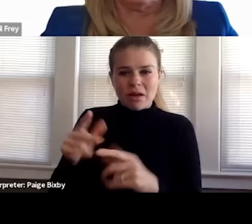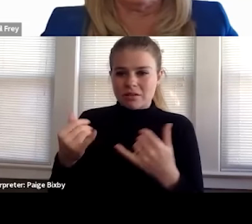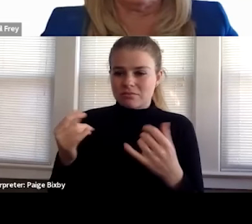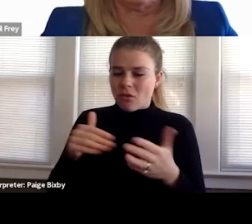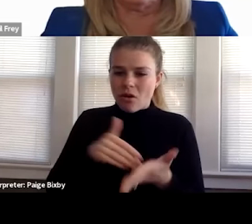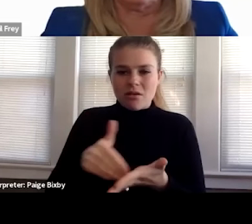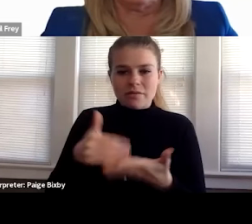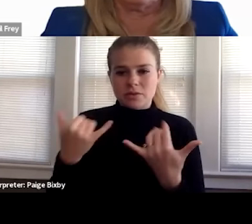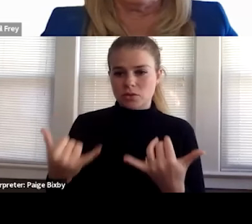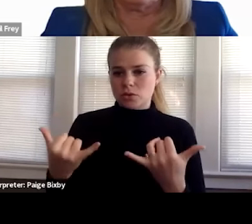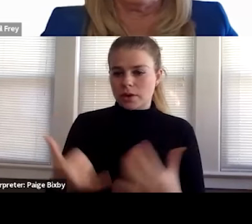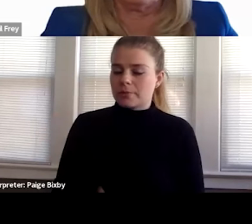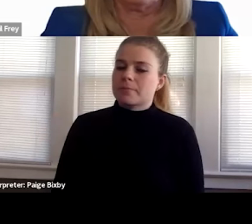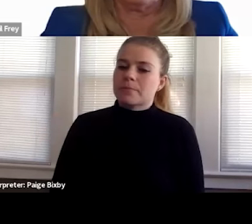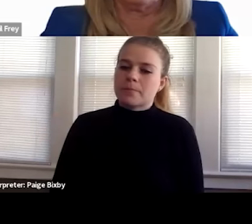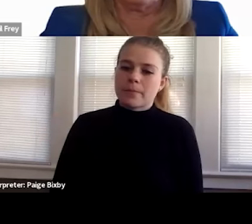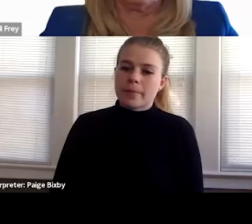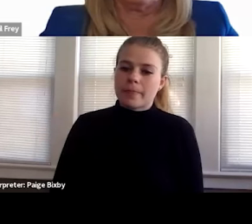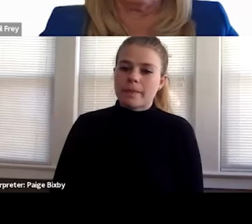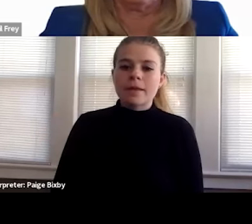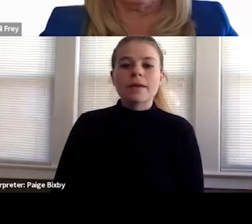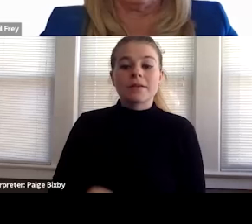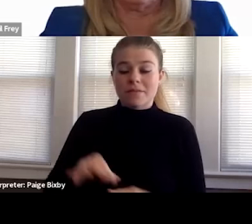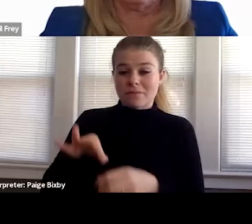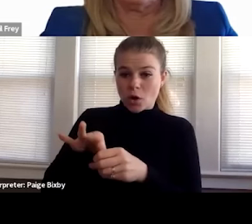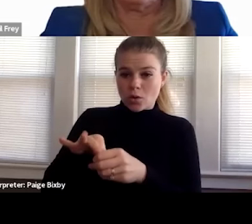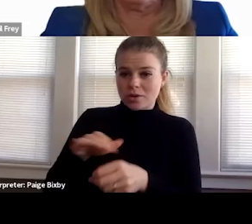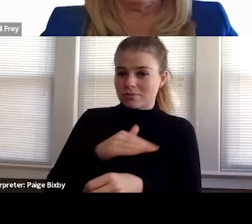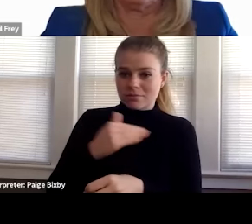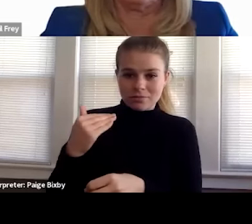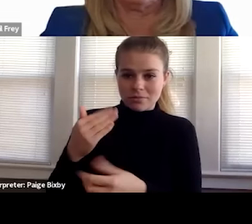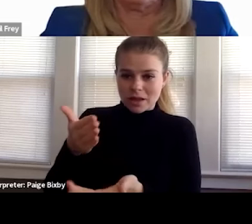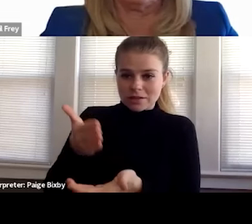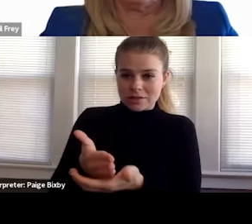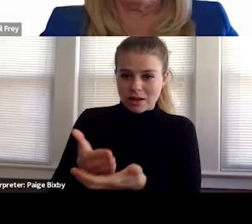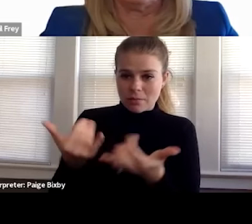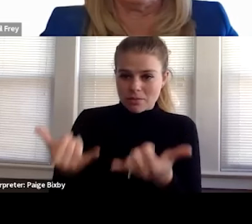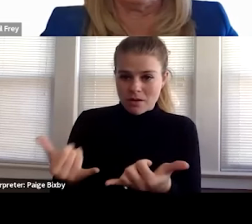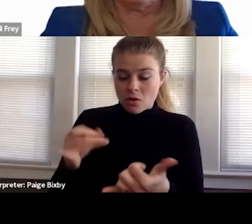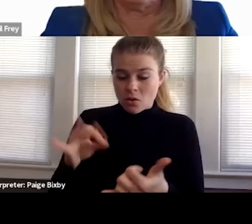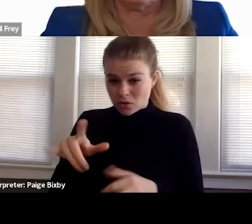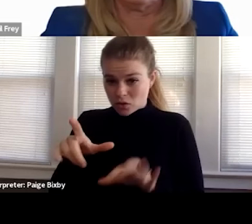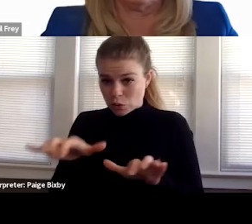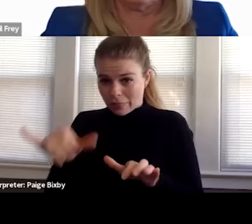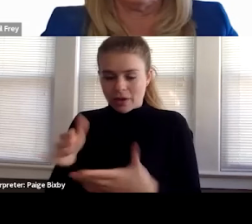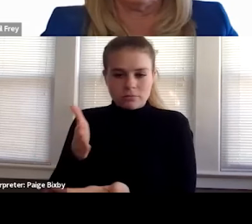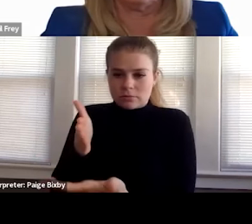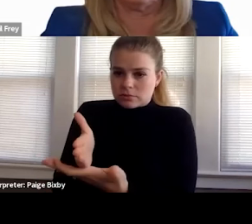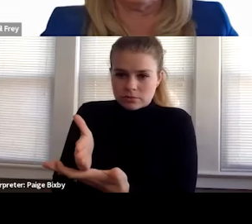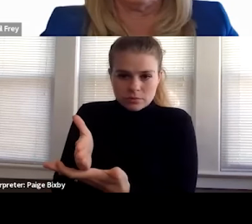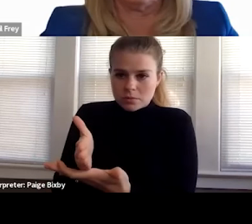We should stop voting right now. That's something you're doing. And we should not be using any subjective measures